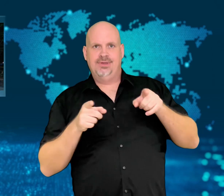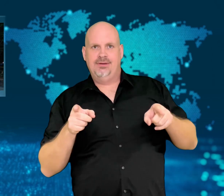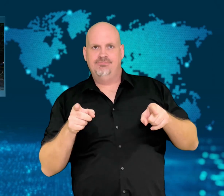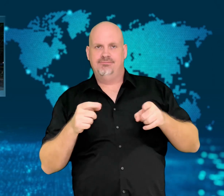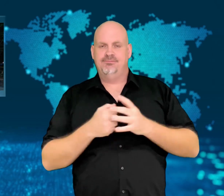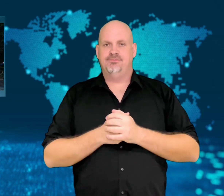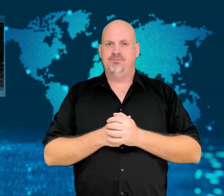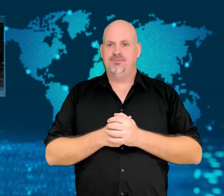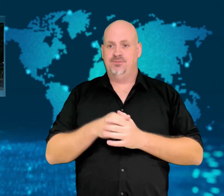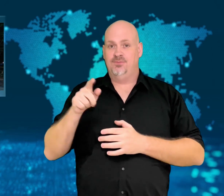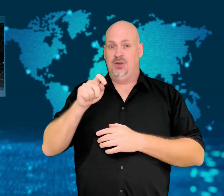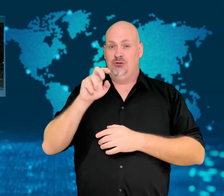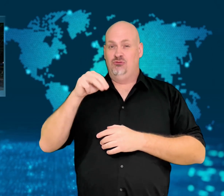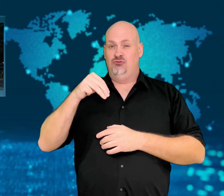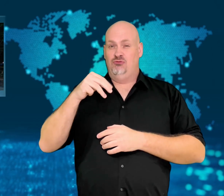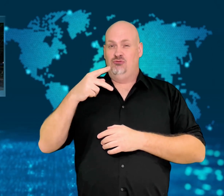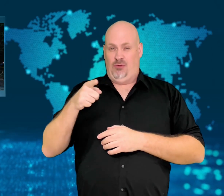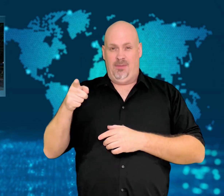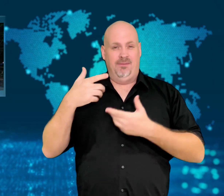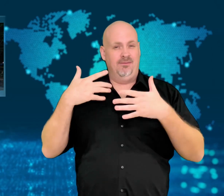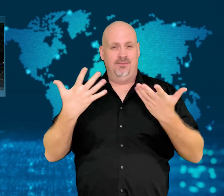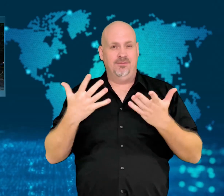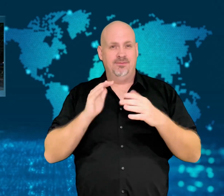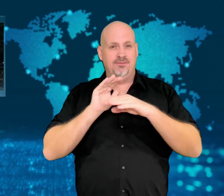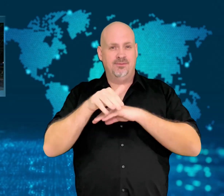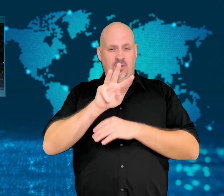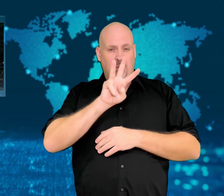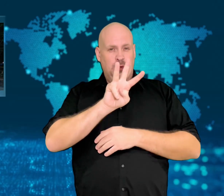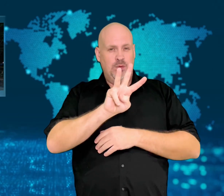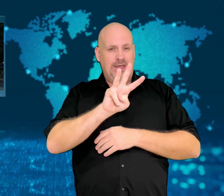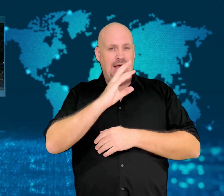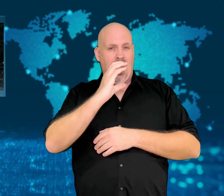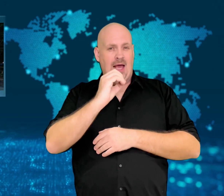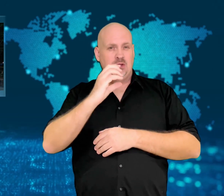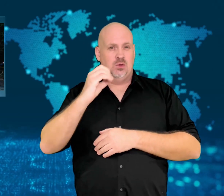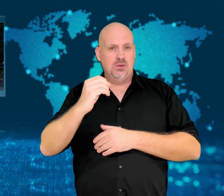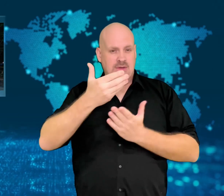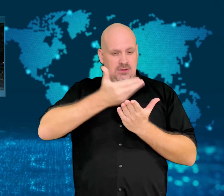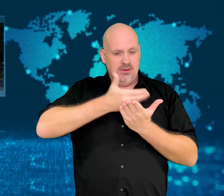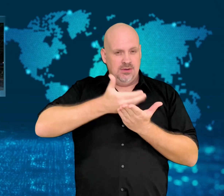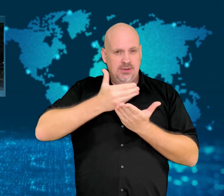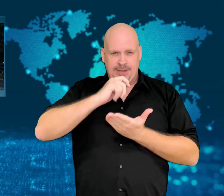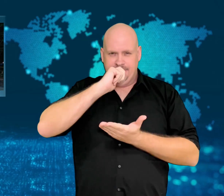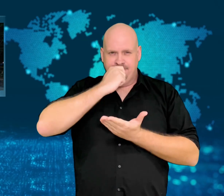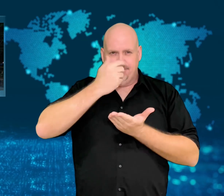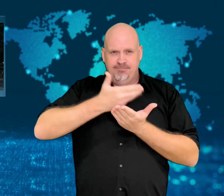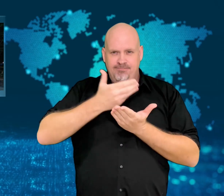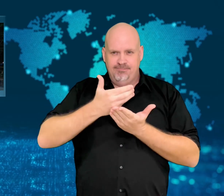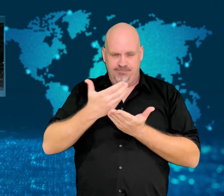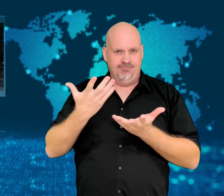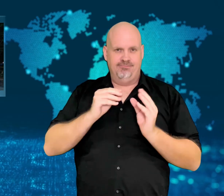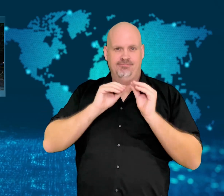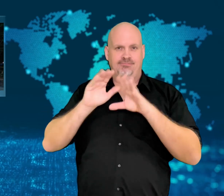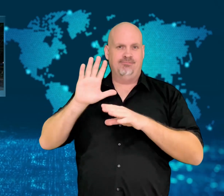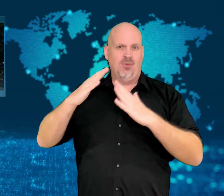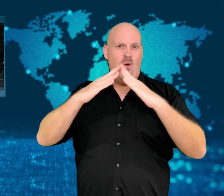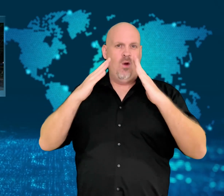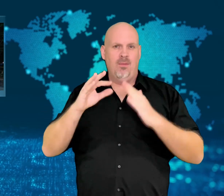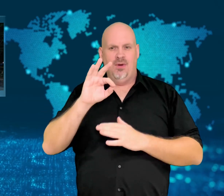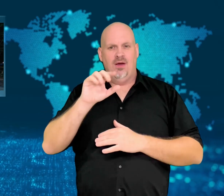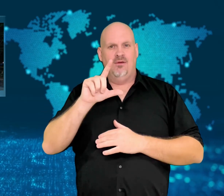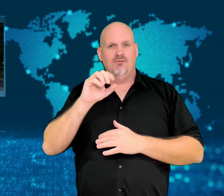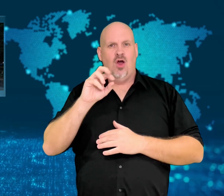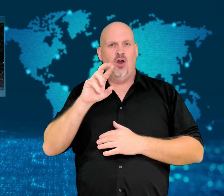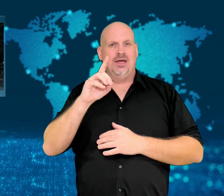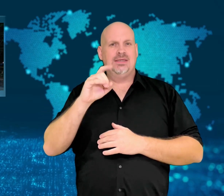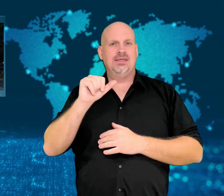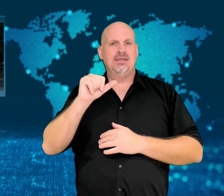Trump kept over 300 classified files at his Mar-a-Lago estate in Florida.